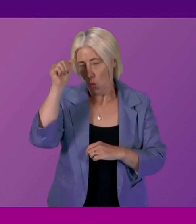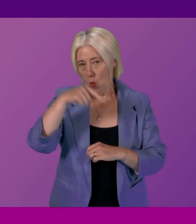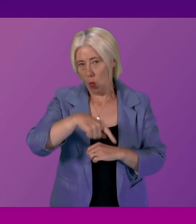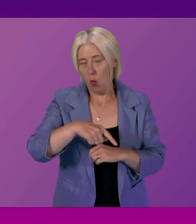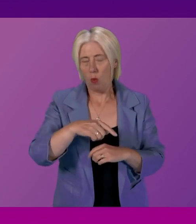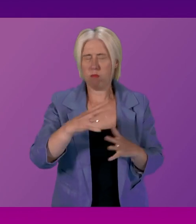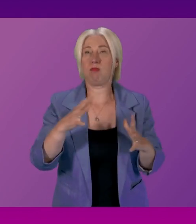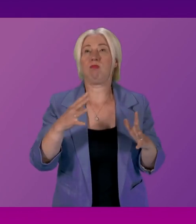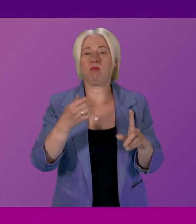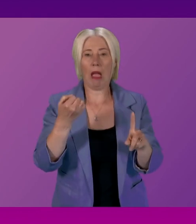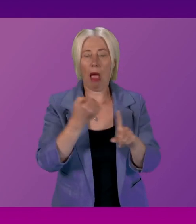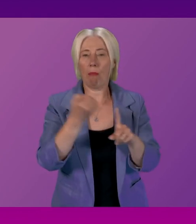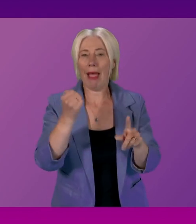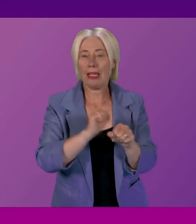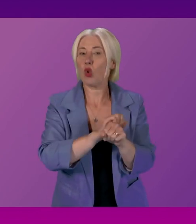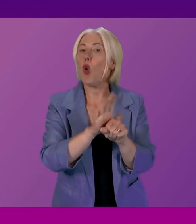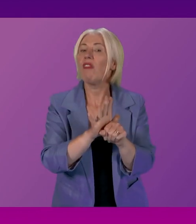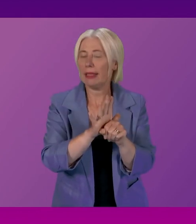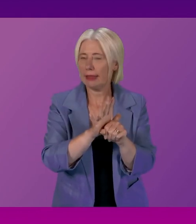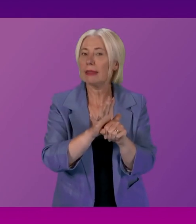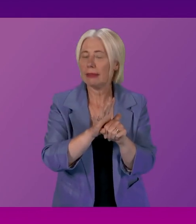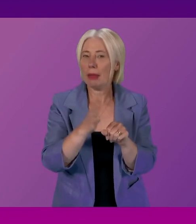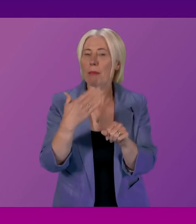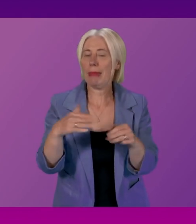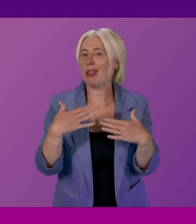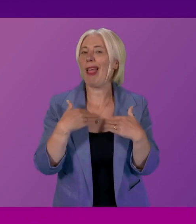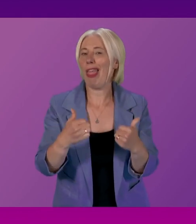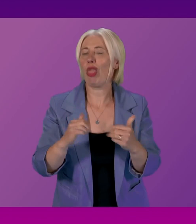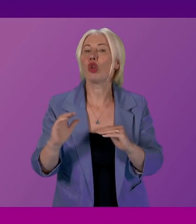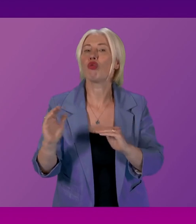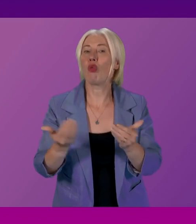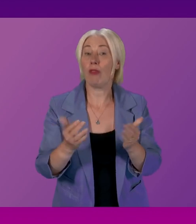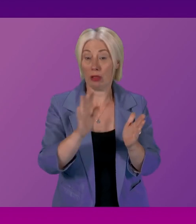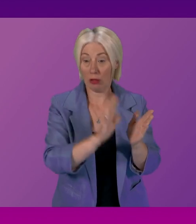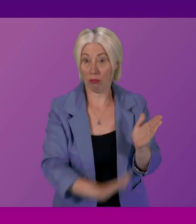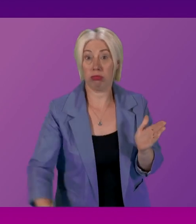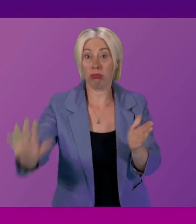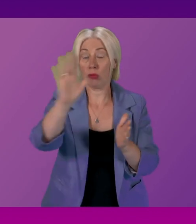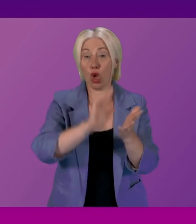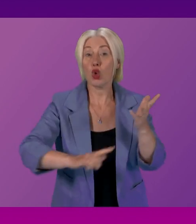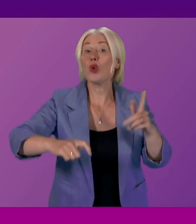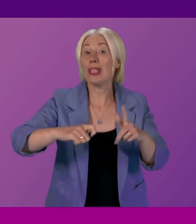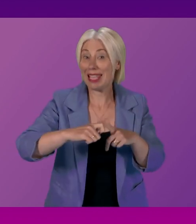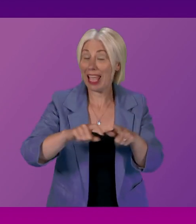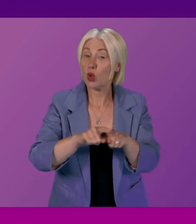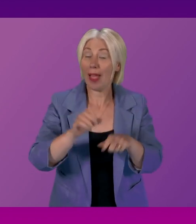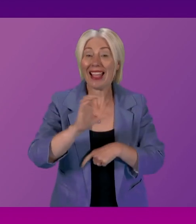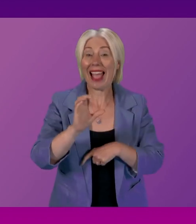impact that the Covid pandemic had on our health services across the United Kingdom, including on cancer services.